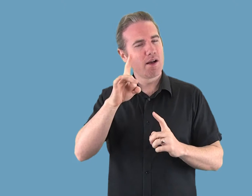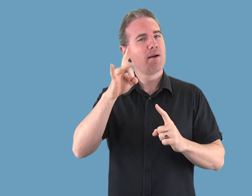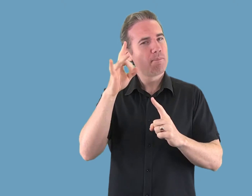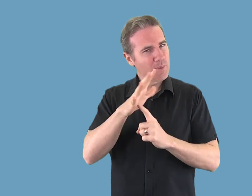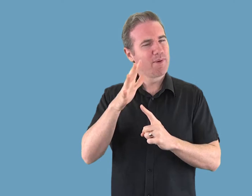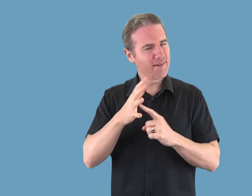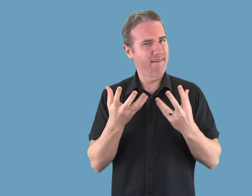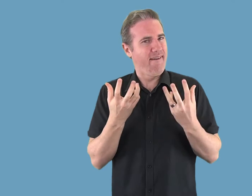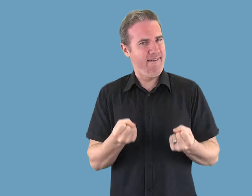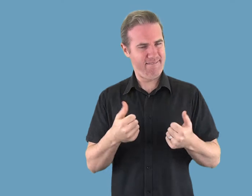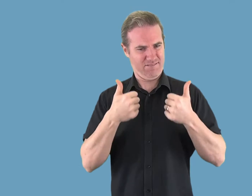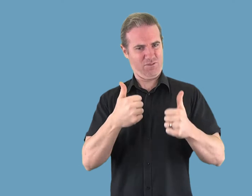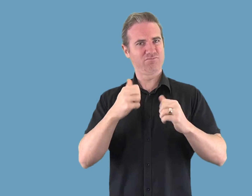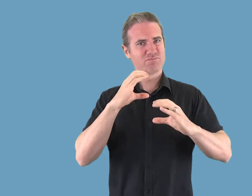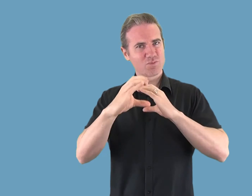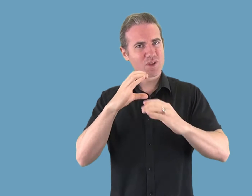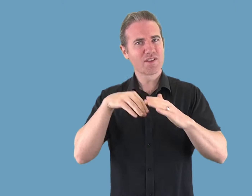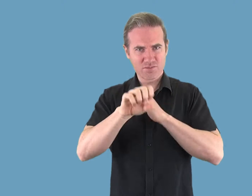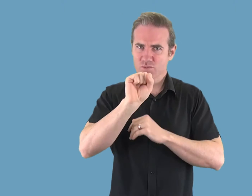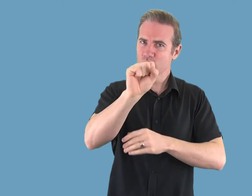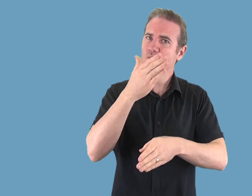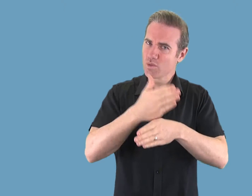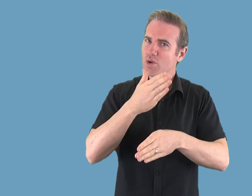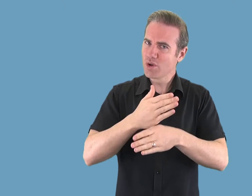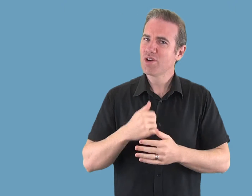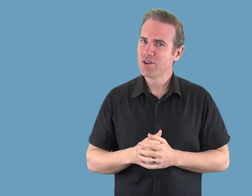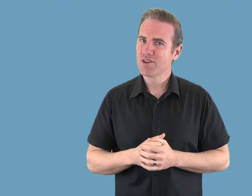It's important to be able to communicate effectively at